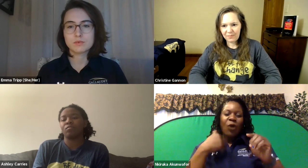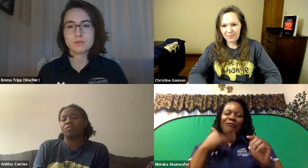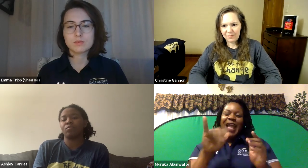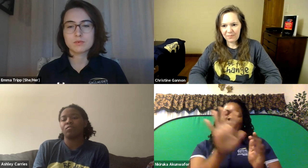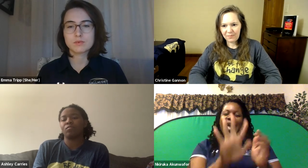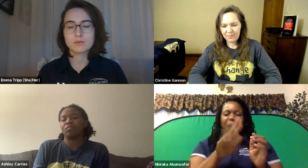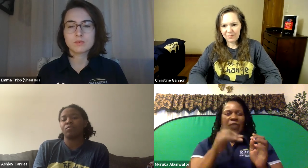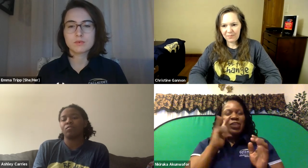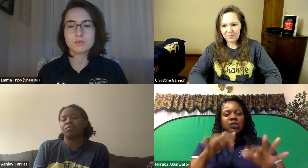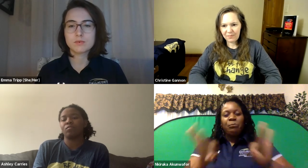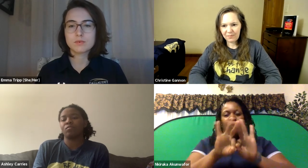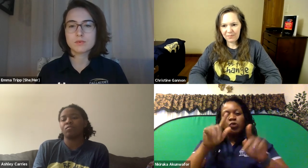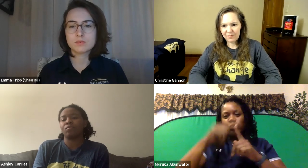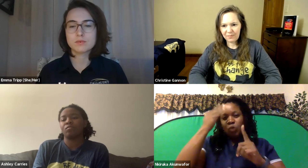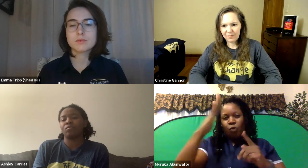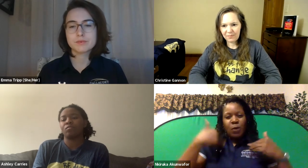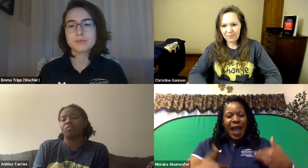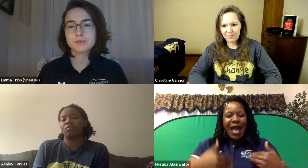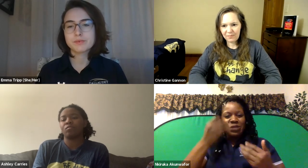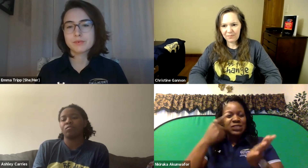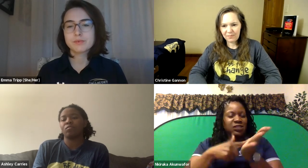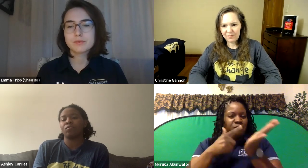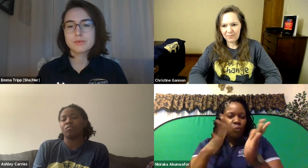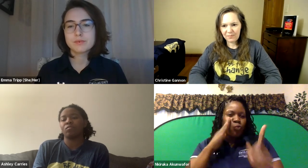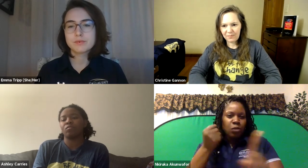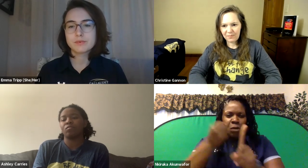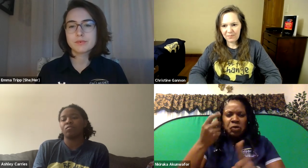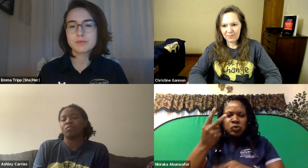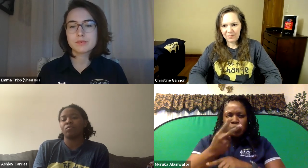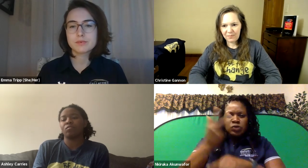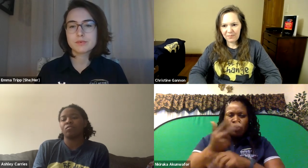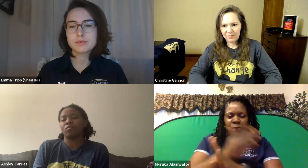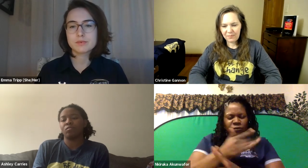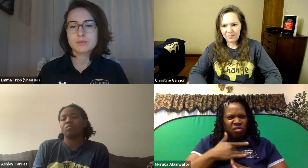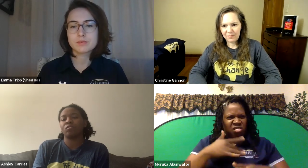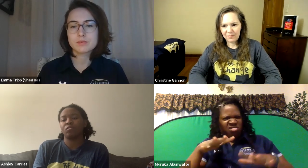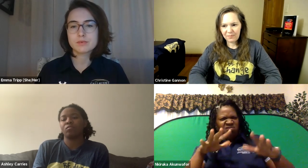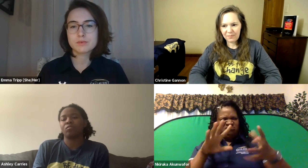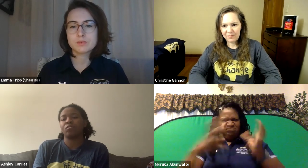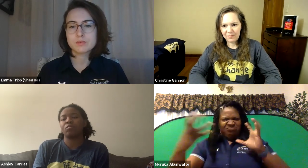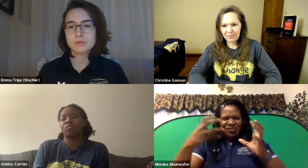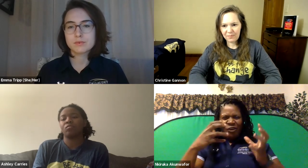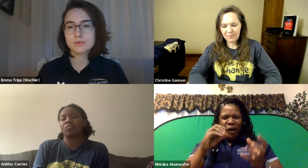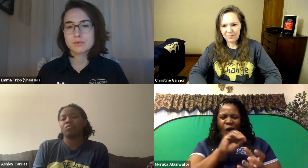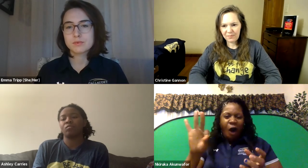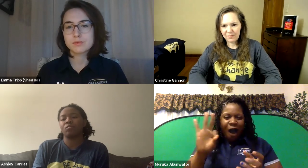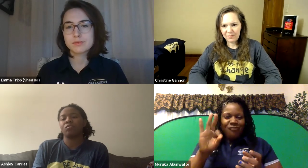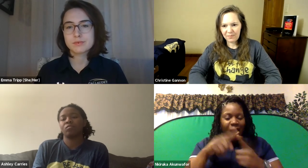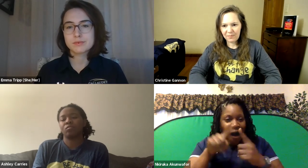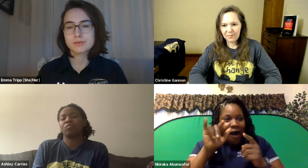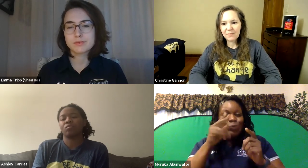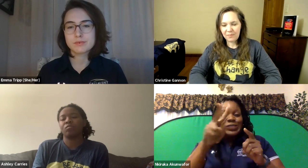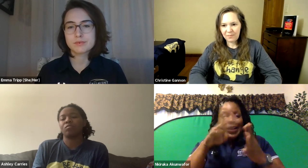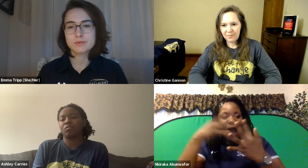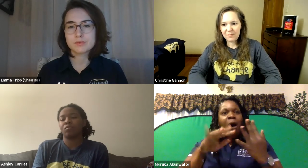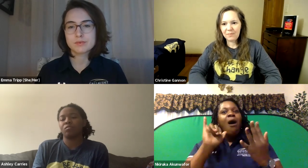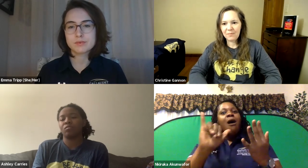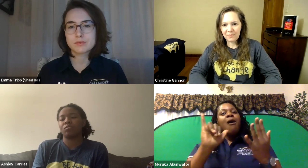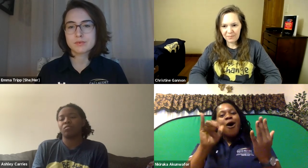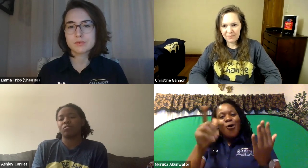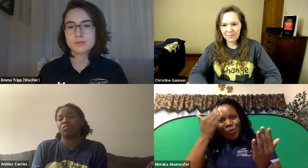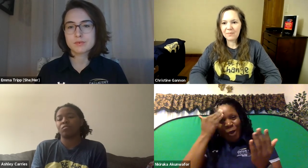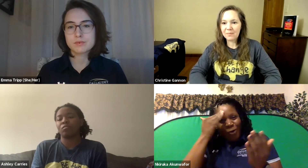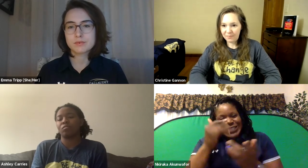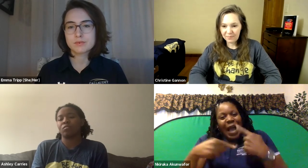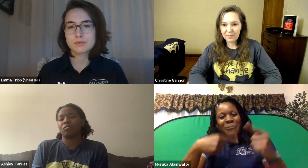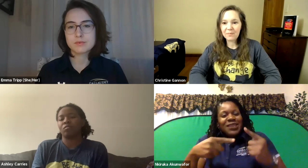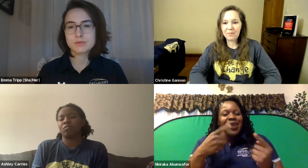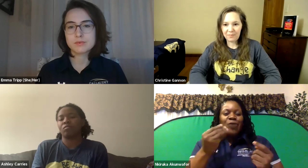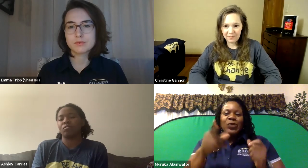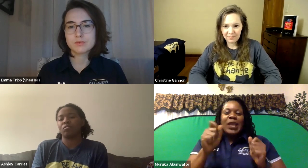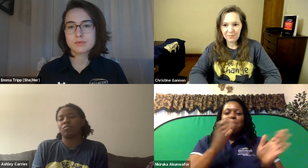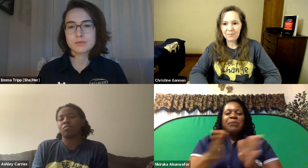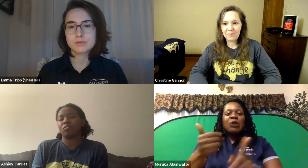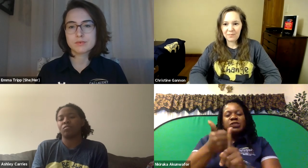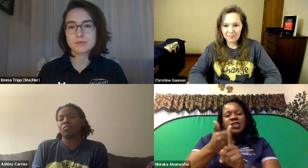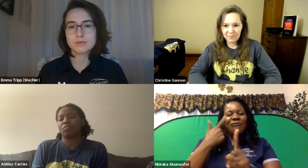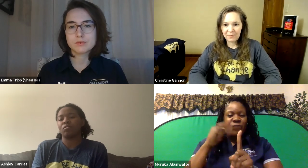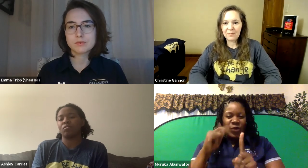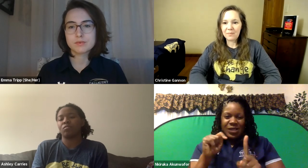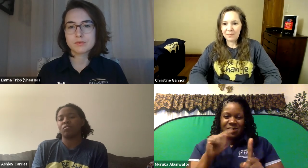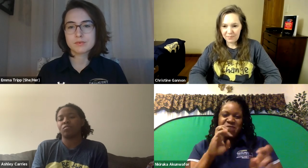It's nice to have an estimation for when it will be. Because sometimes you can get symptoms 2-3 days early. If you see on your calendar that your period is coming you can be prepared for it.